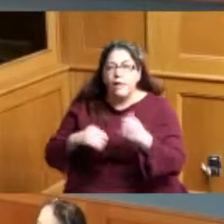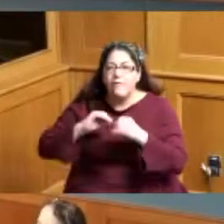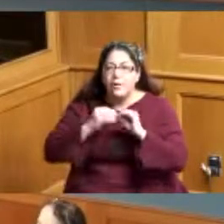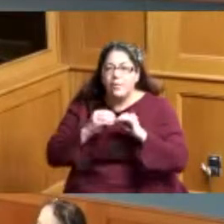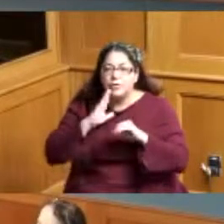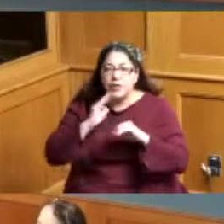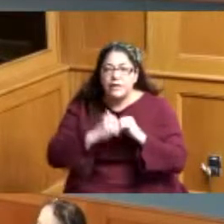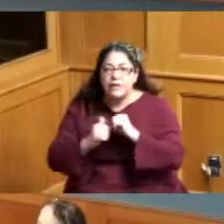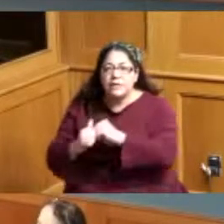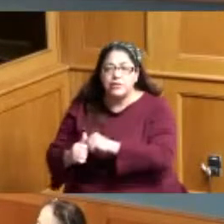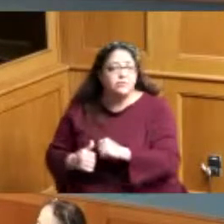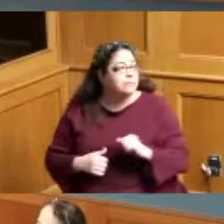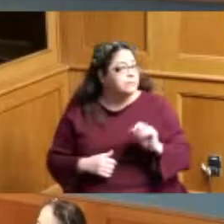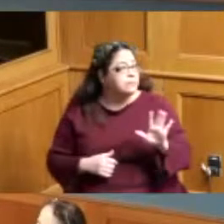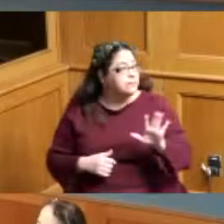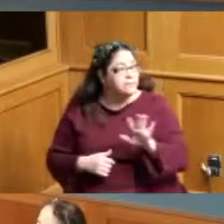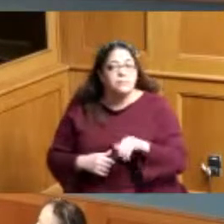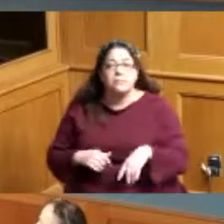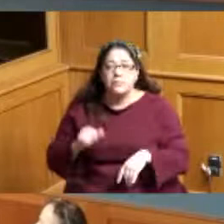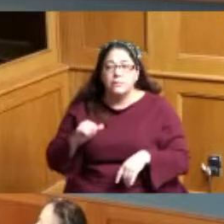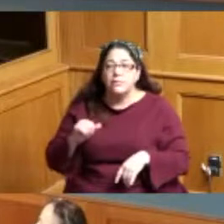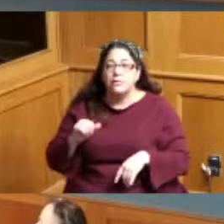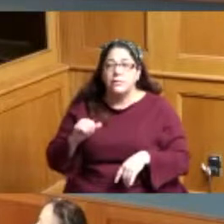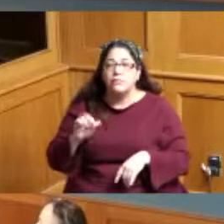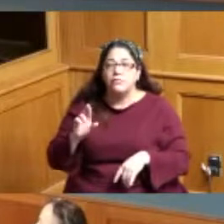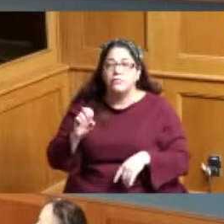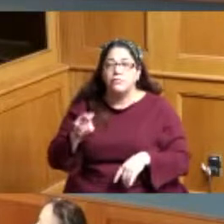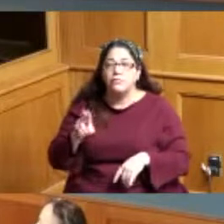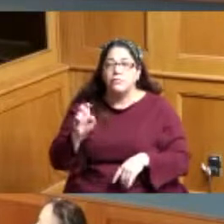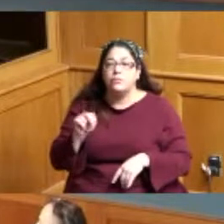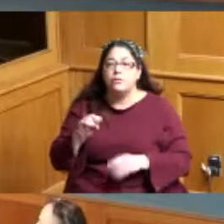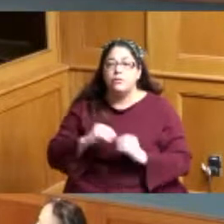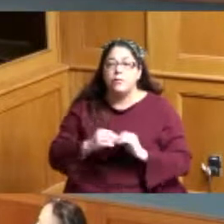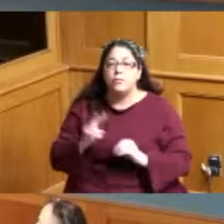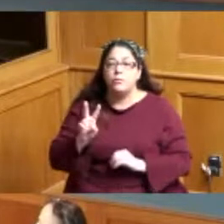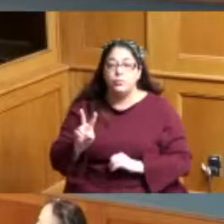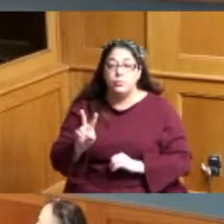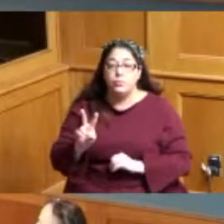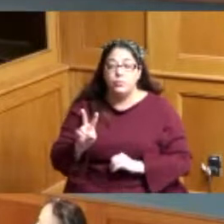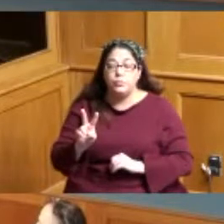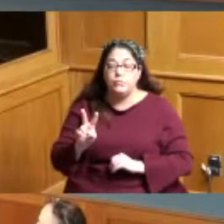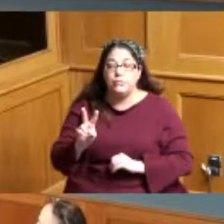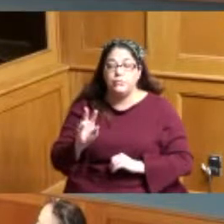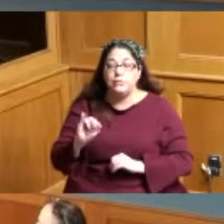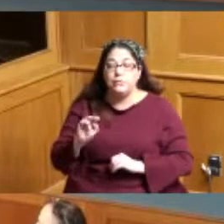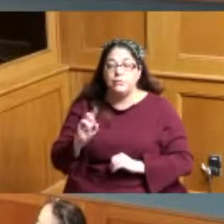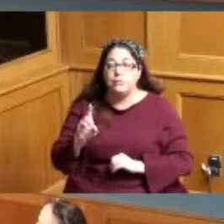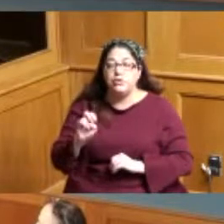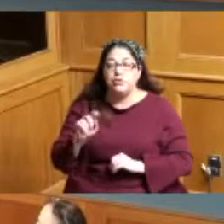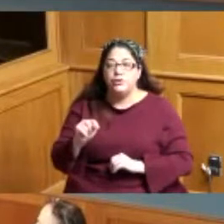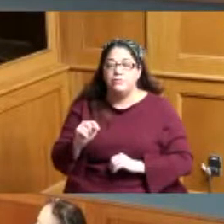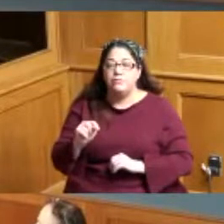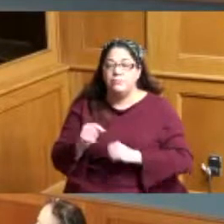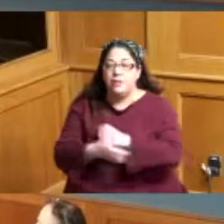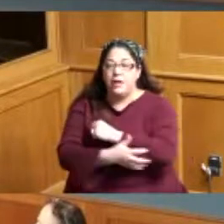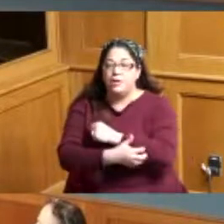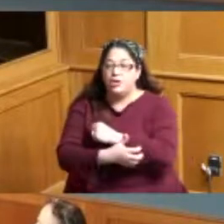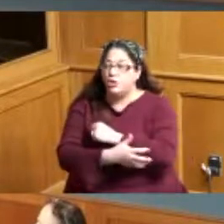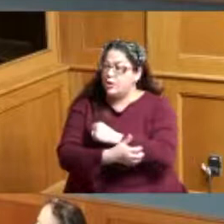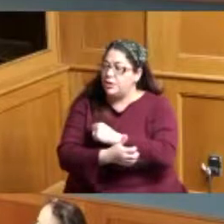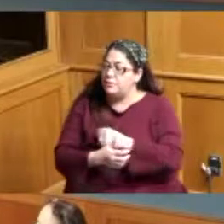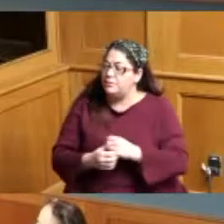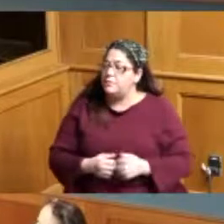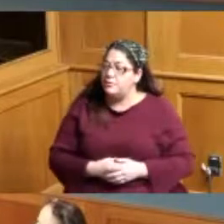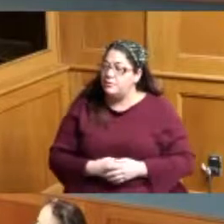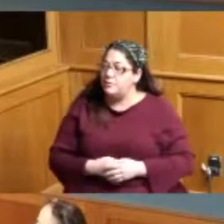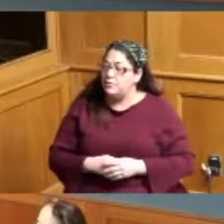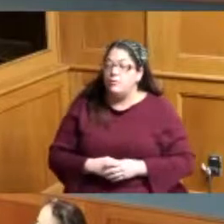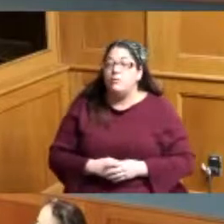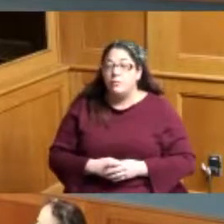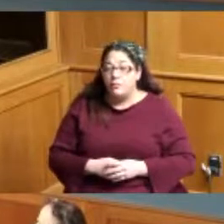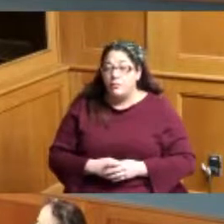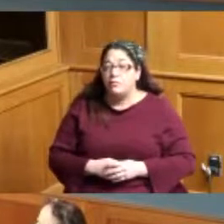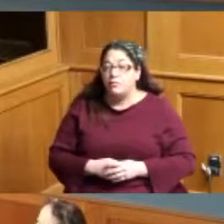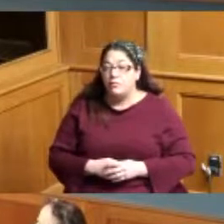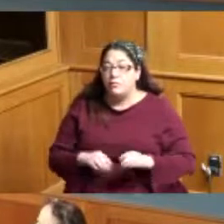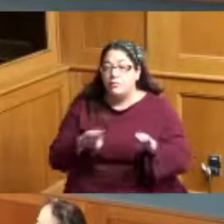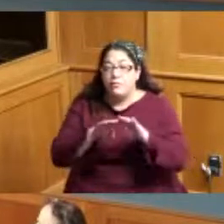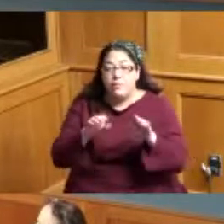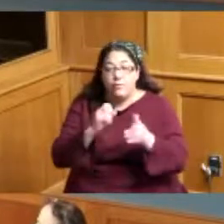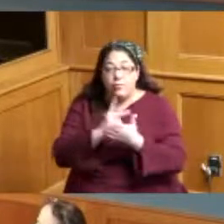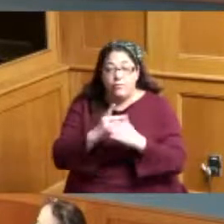as far as yes resolution two is the Indigent Levy approval and so if there are not any questions I'd